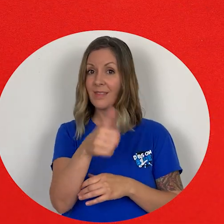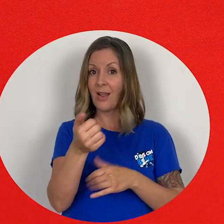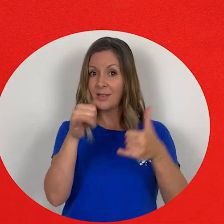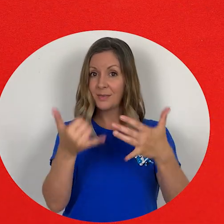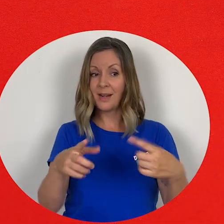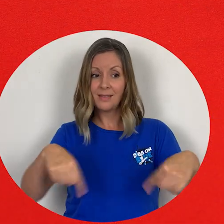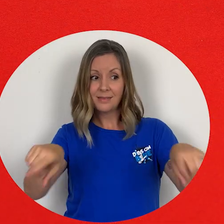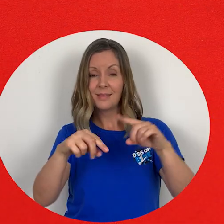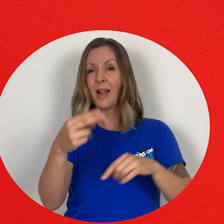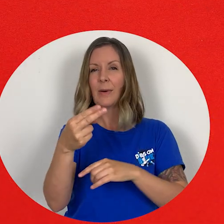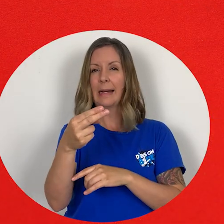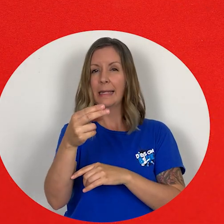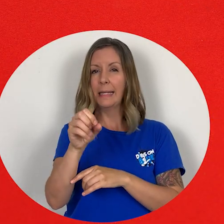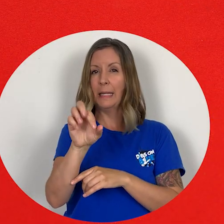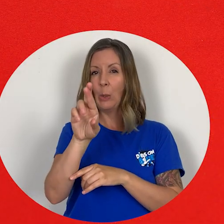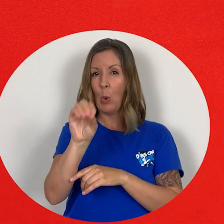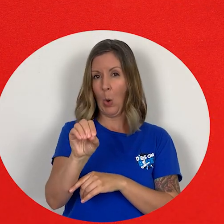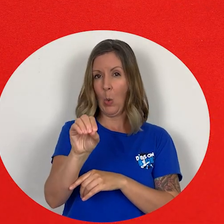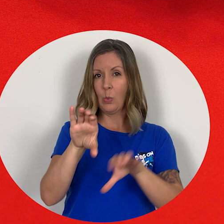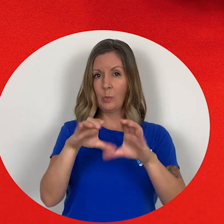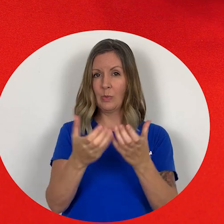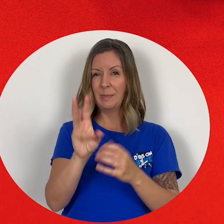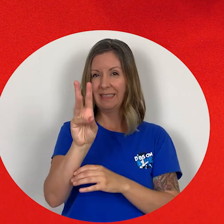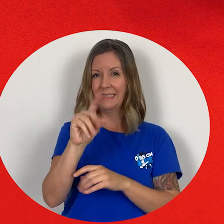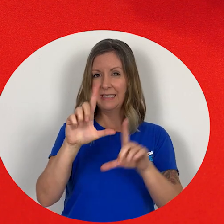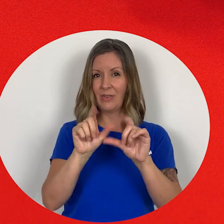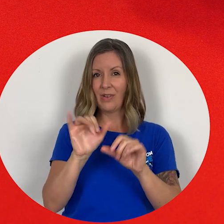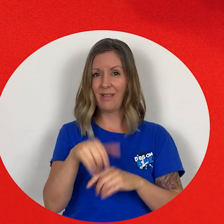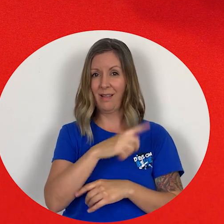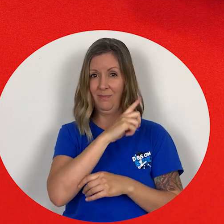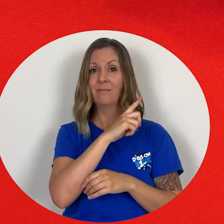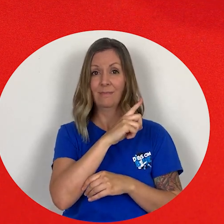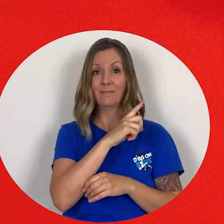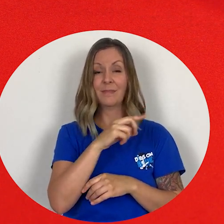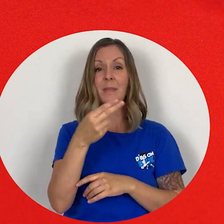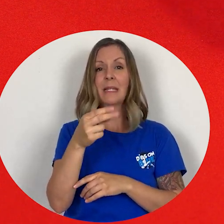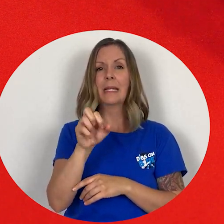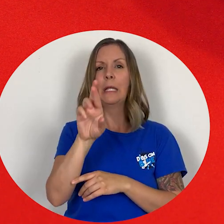will form a team of Heroes. Shuffle the 16 card Hero deck with this back and then place